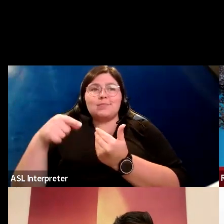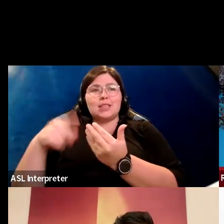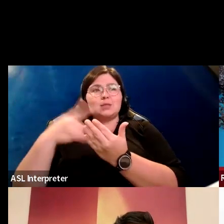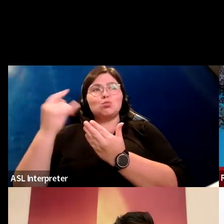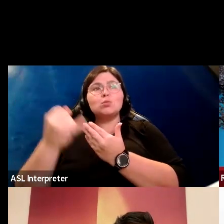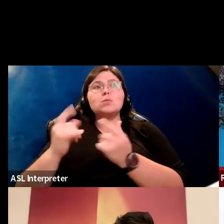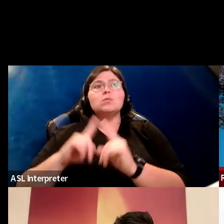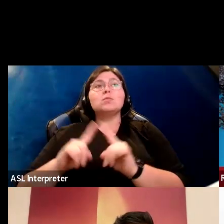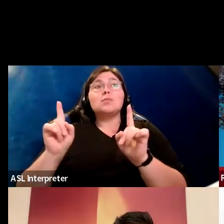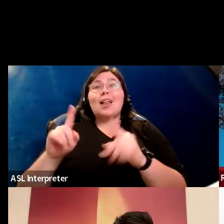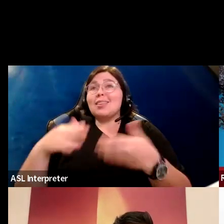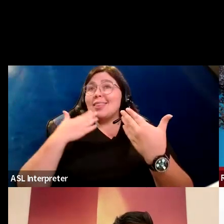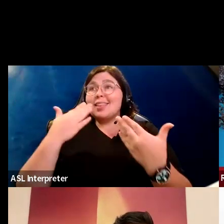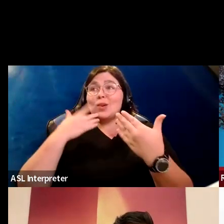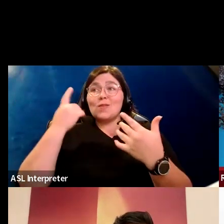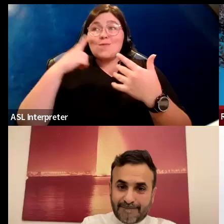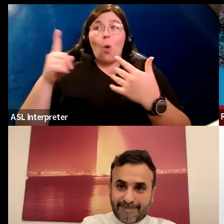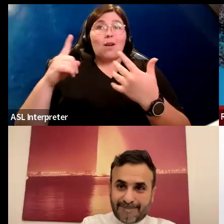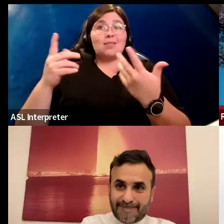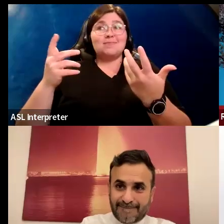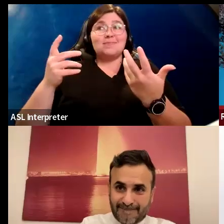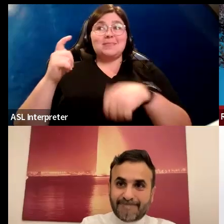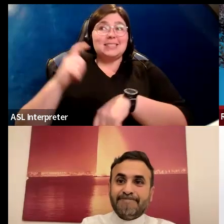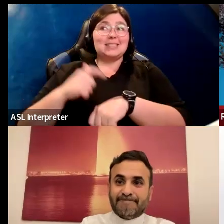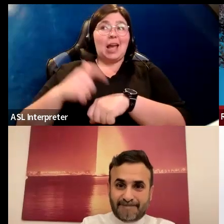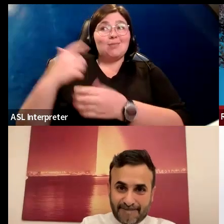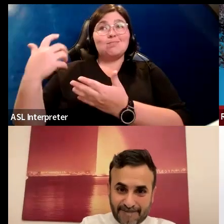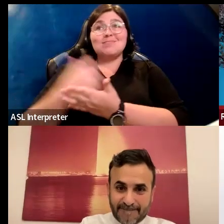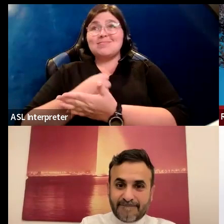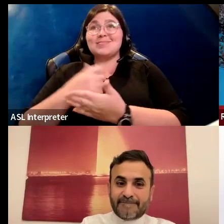But thank you for taking the time, and I really appreciate it.